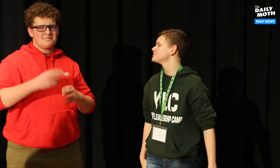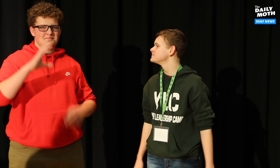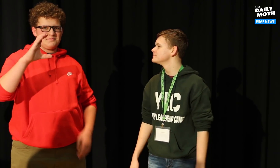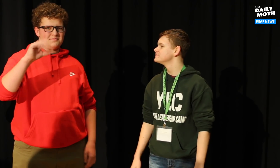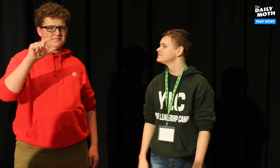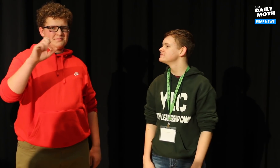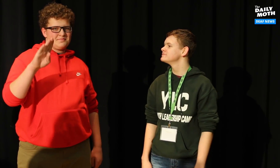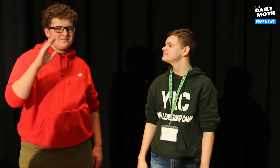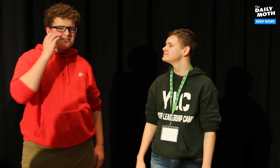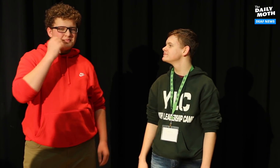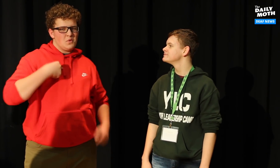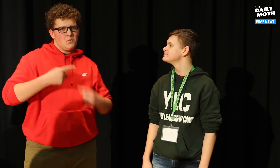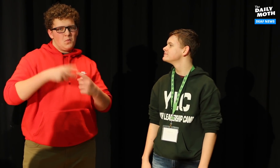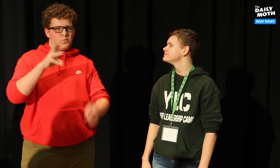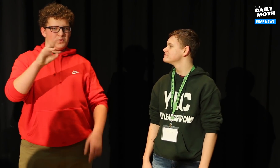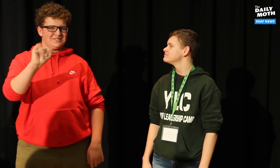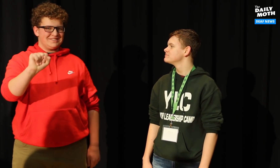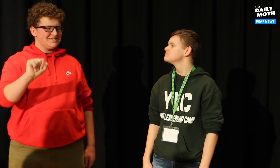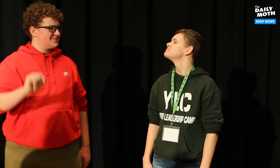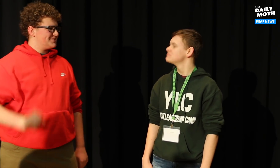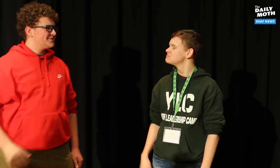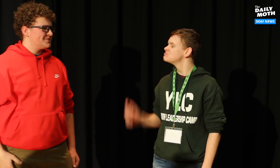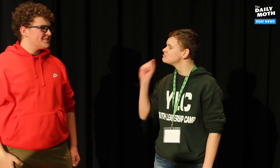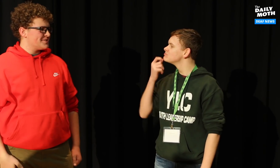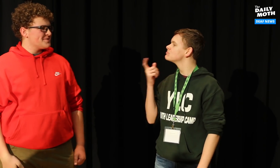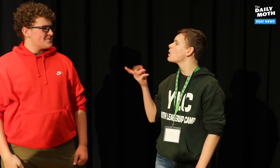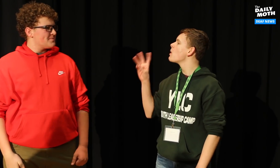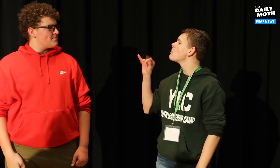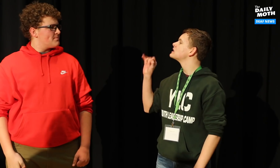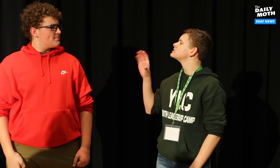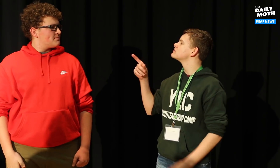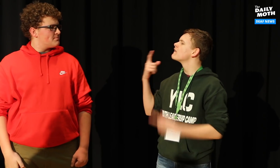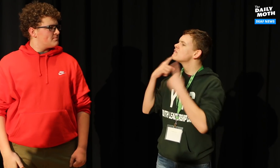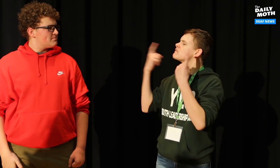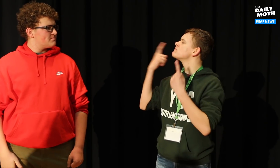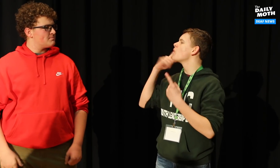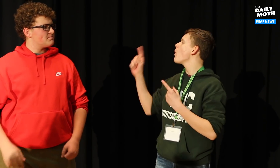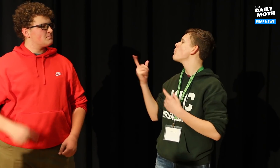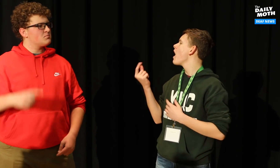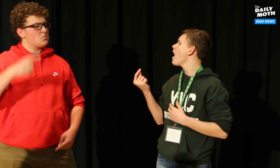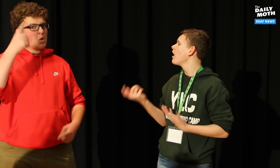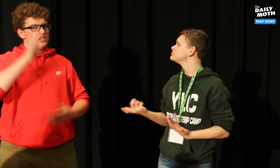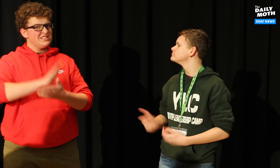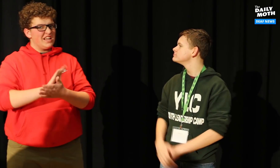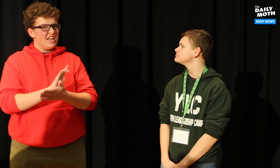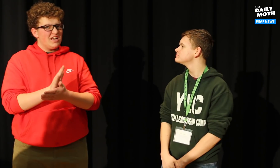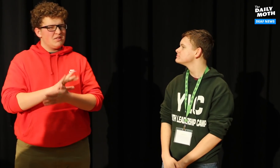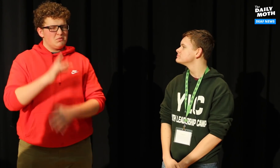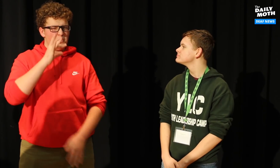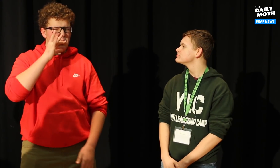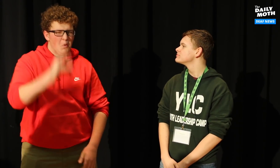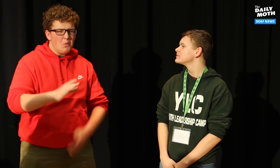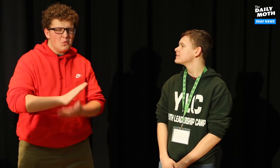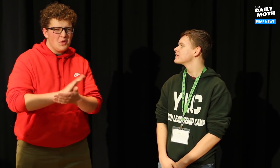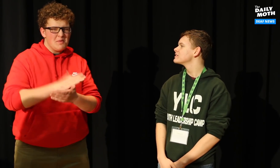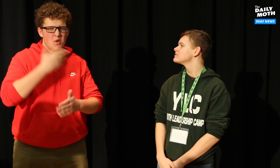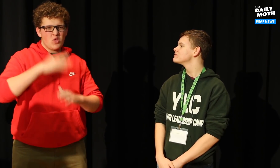I’m Caleb and I’m from Wisconsin. Pretty neat, what’s state of Wisconsin famous for? For their delicious cheese